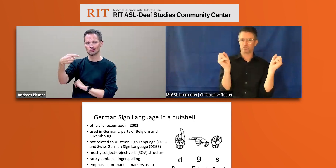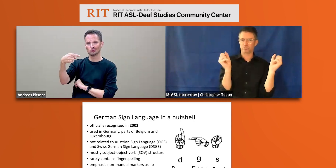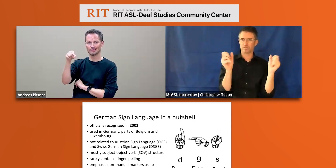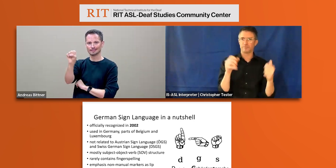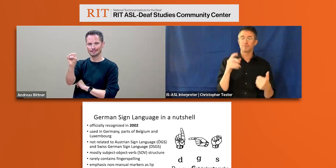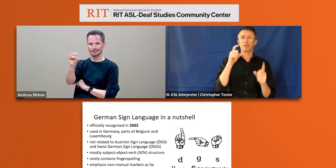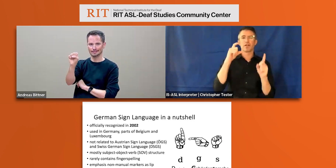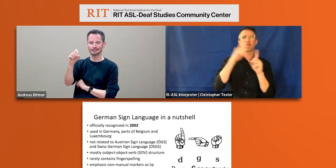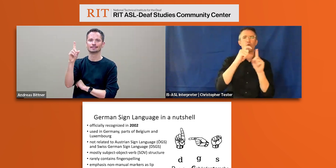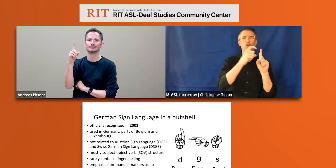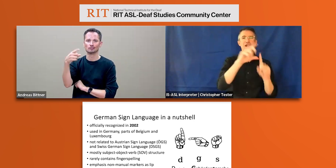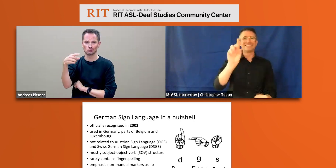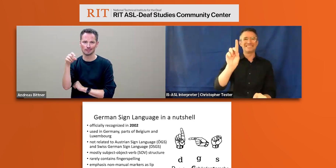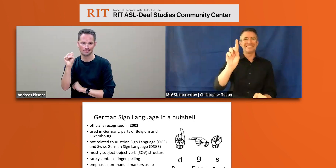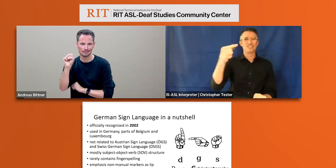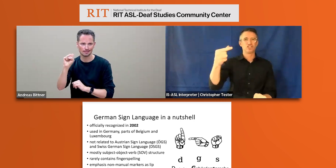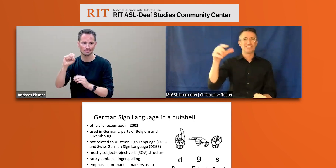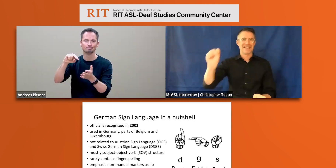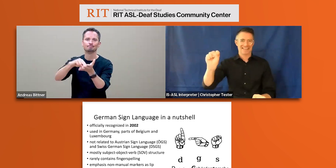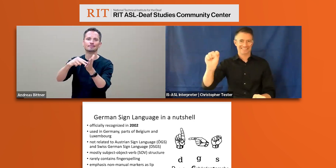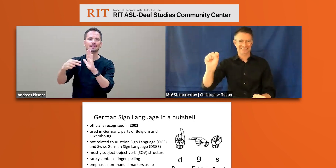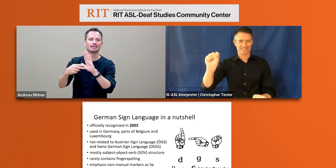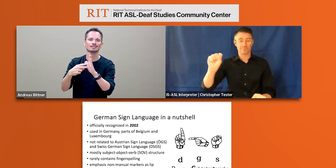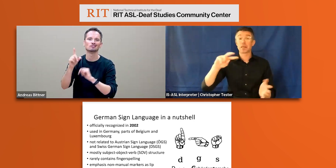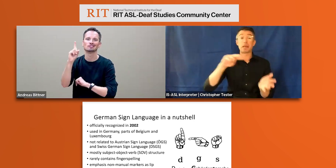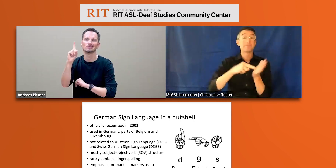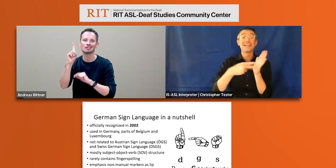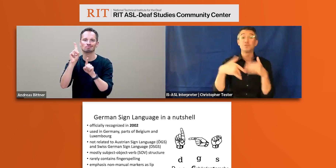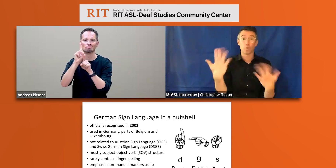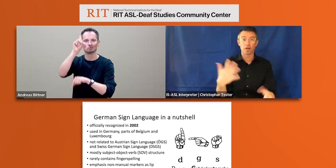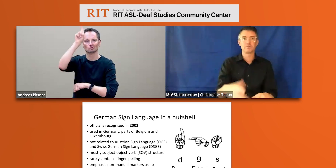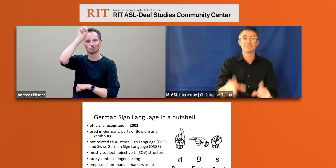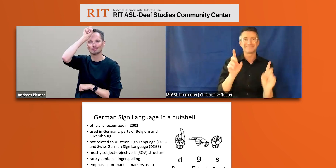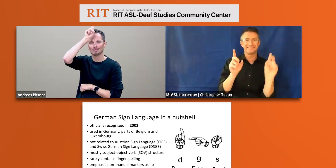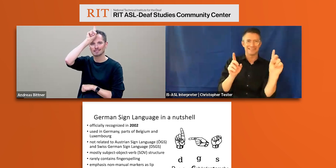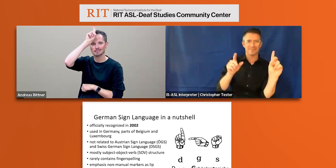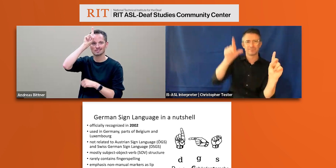I'd like to talk about sign language in Germany now-- DGS.